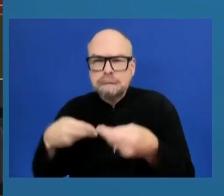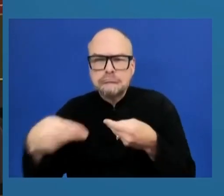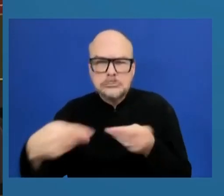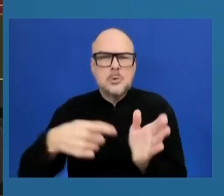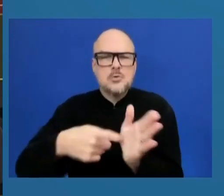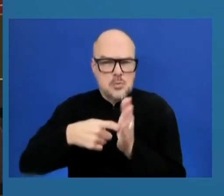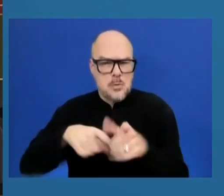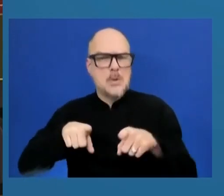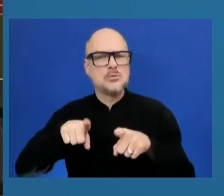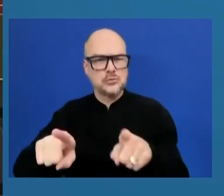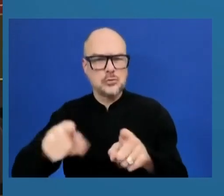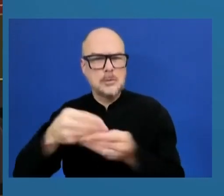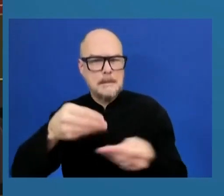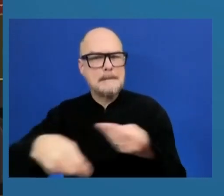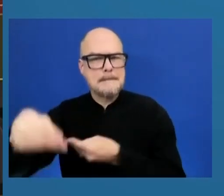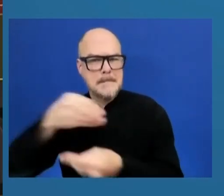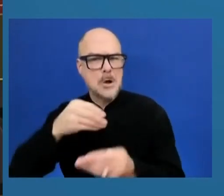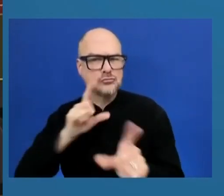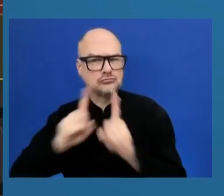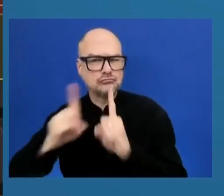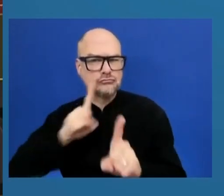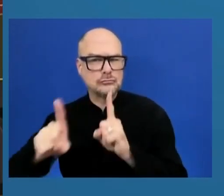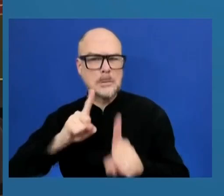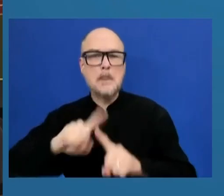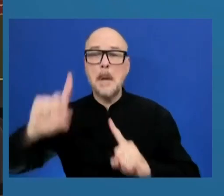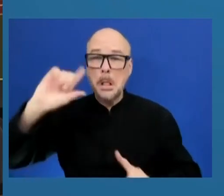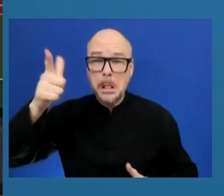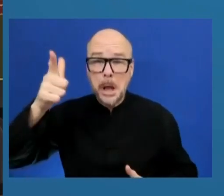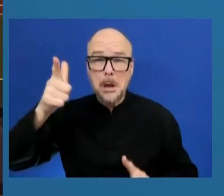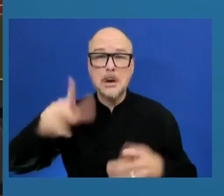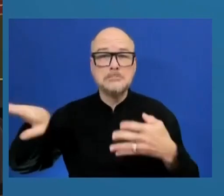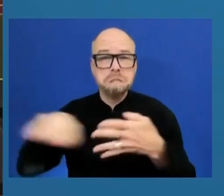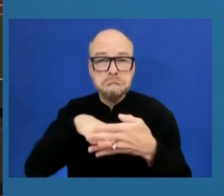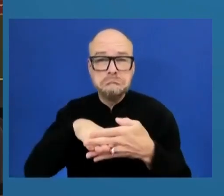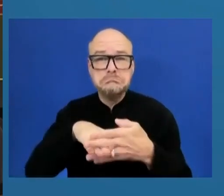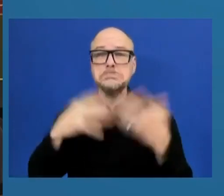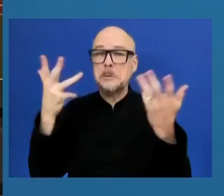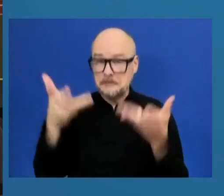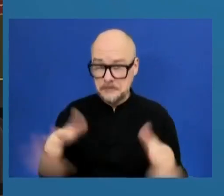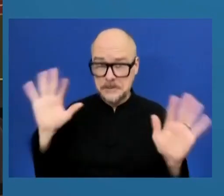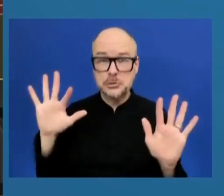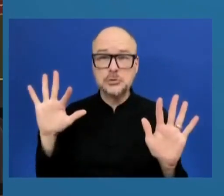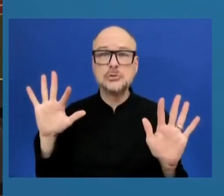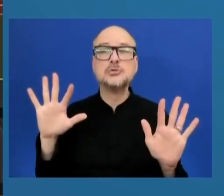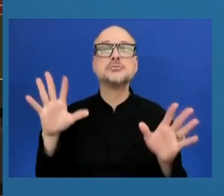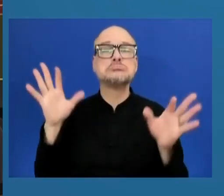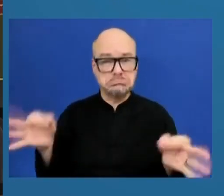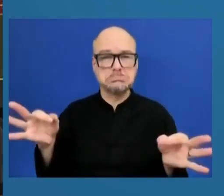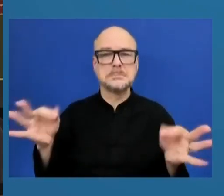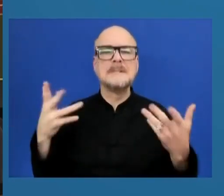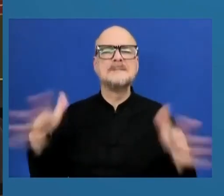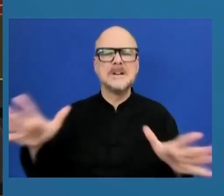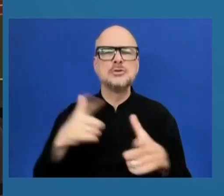uh, whenever we break, whenever we're done, I'll be happy to explain what went into the decision making in each of the elements of our budget.